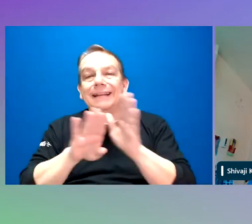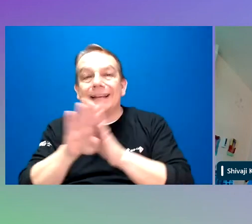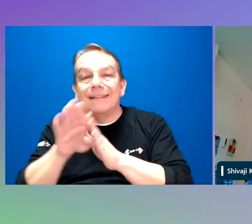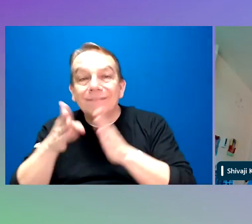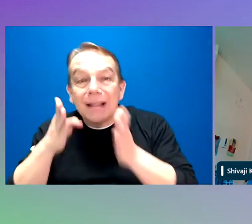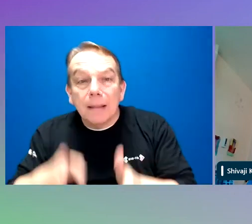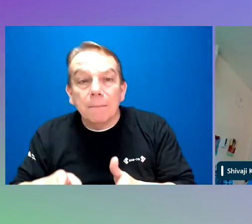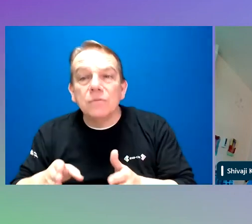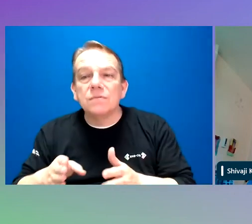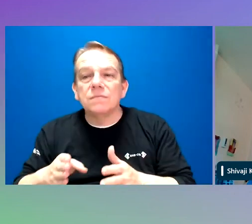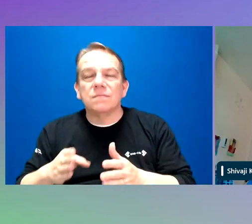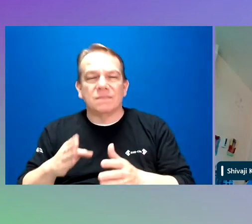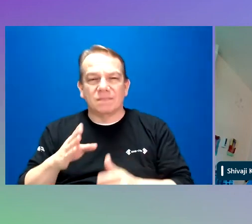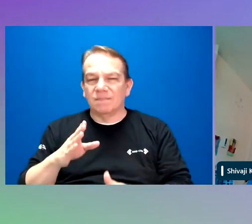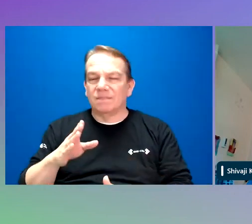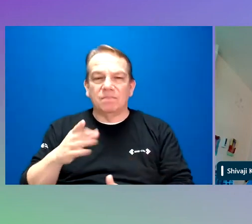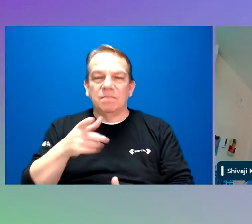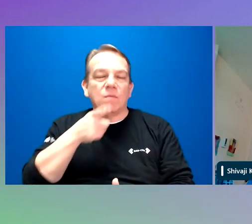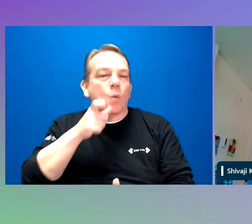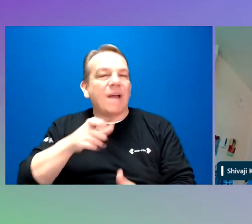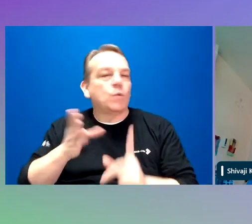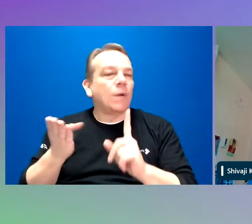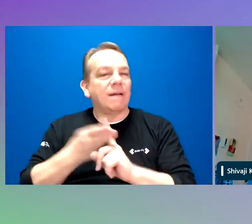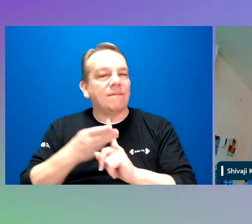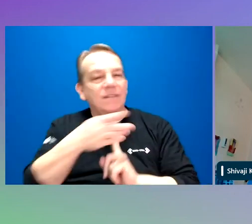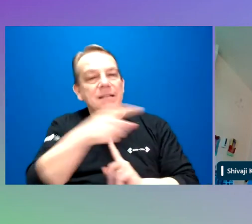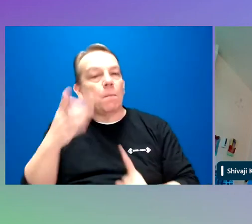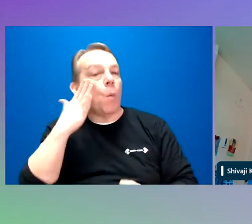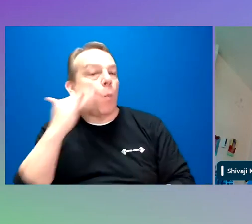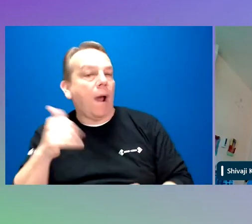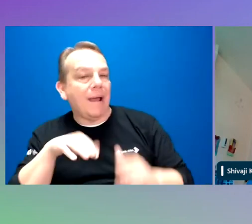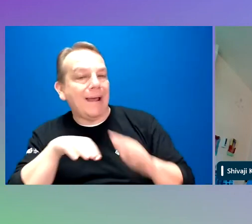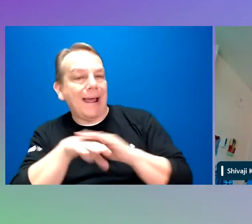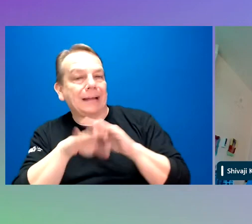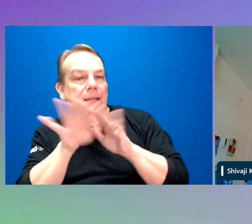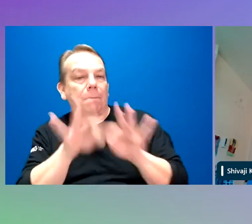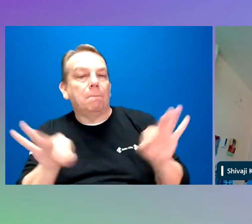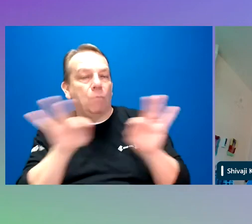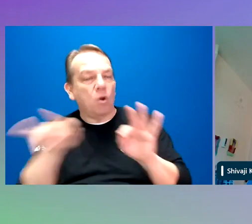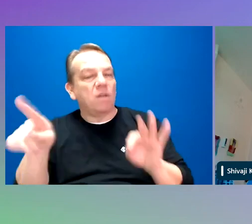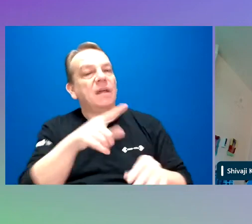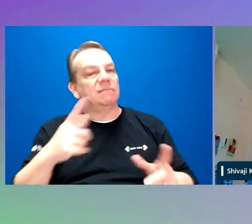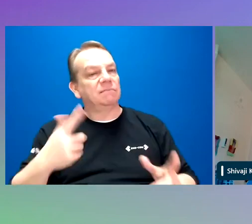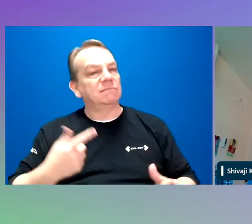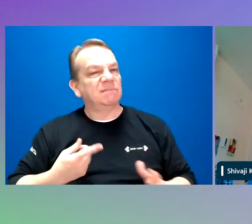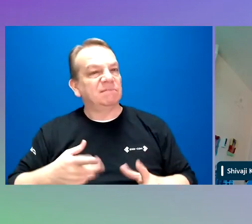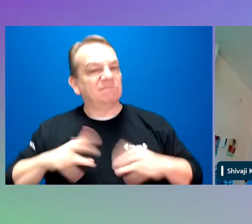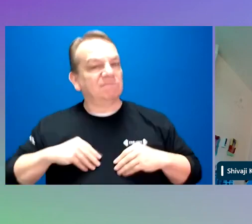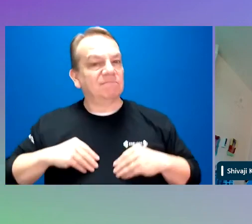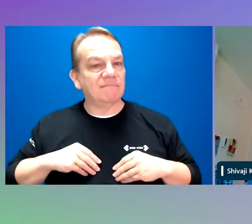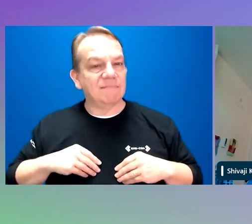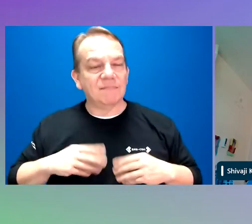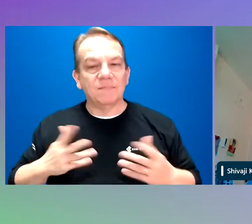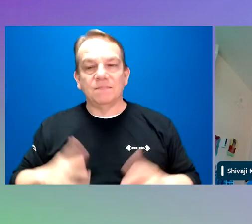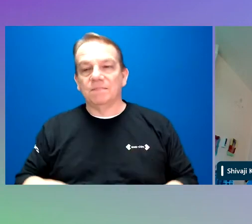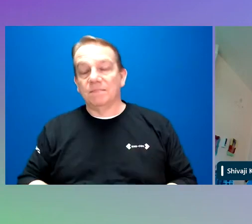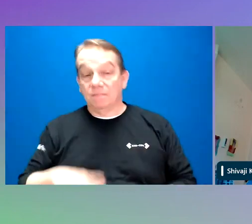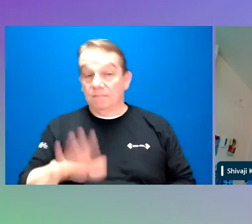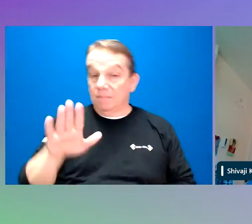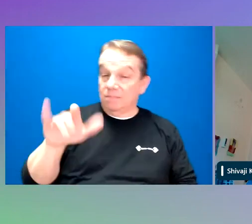important or what they were doing. Um, and then, you know,